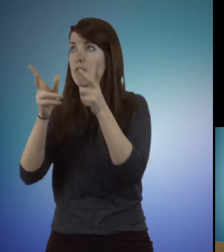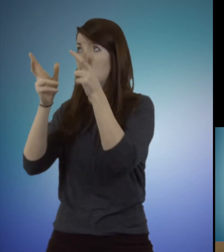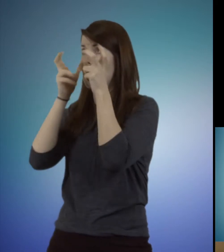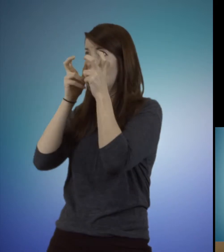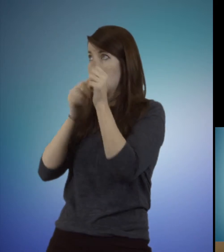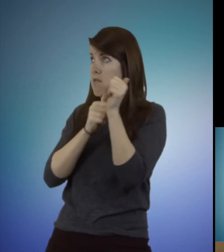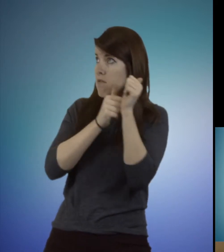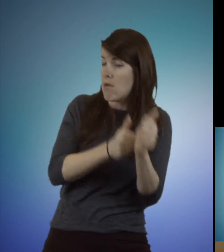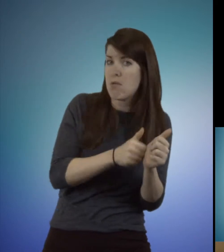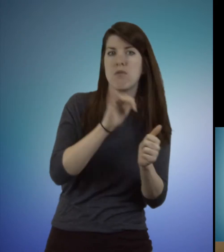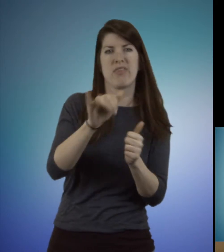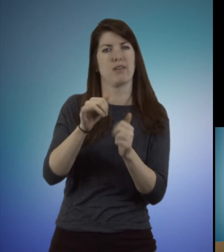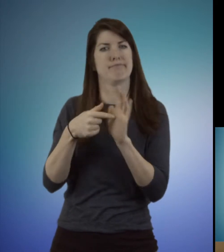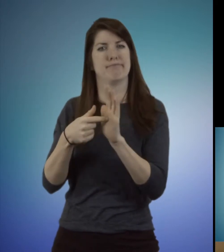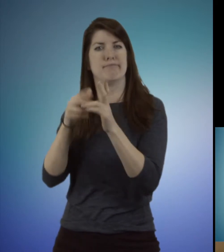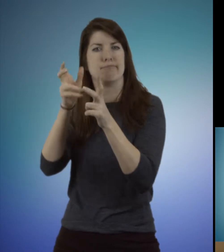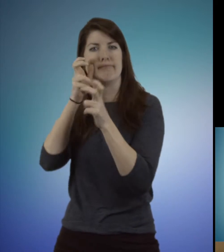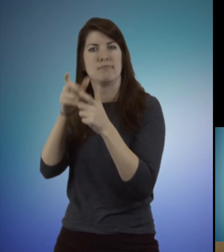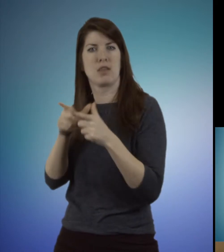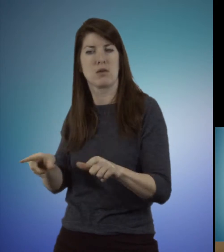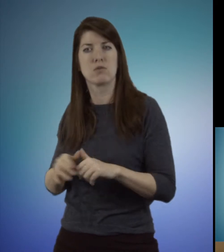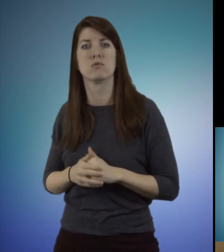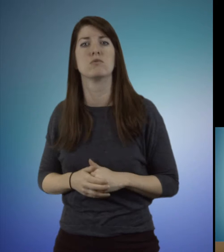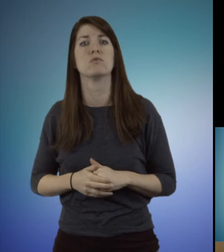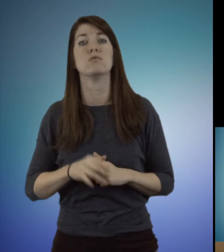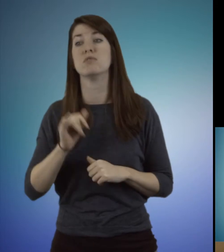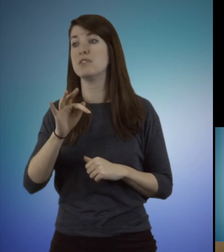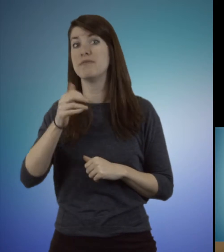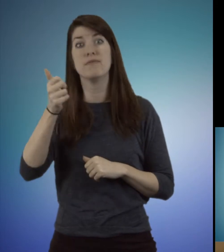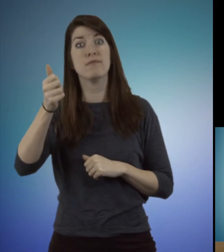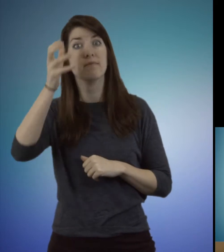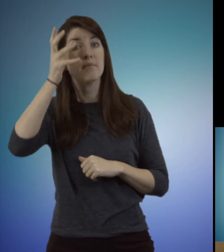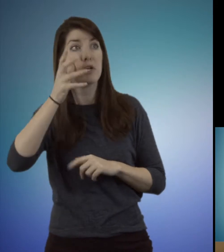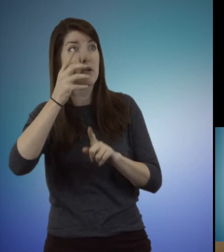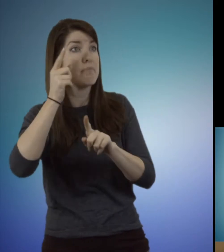If a child can point to an object when you name it, point out a person when you refer to them,